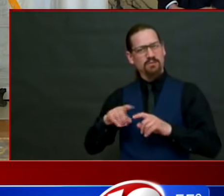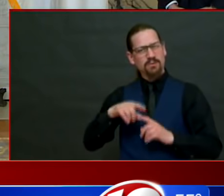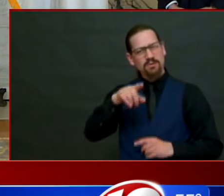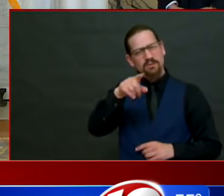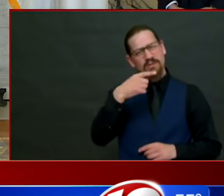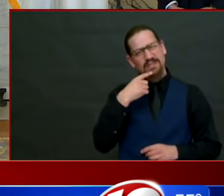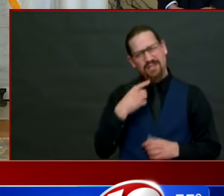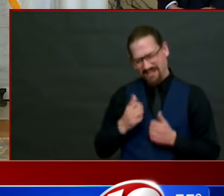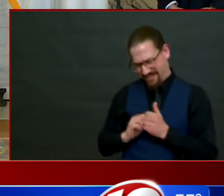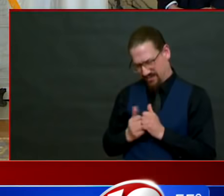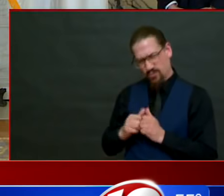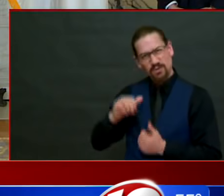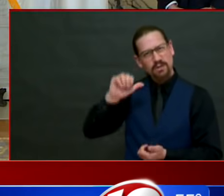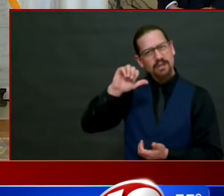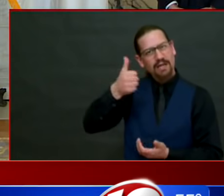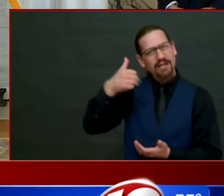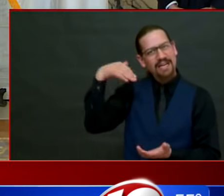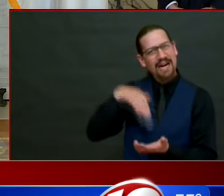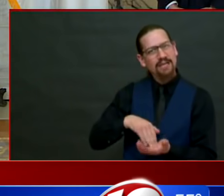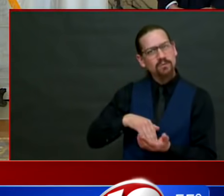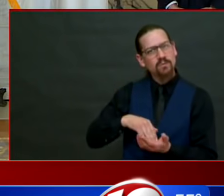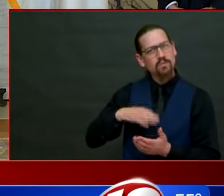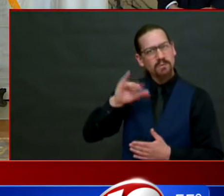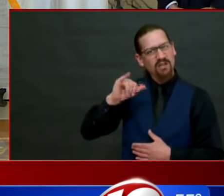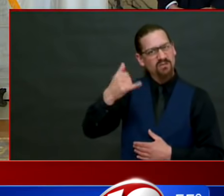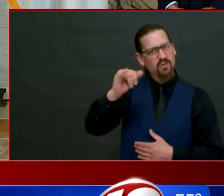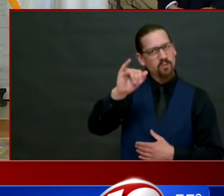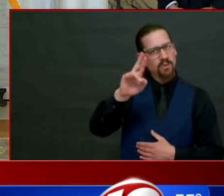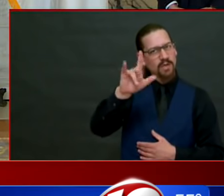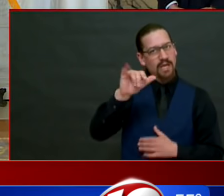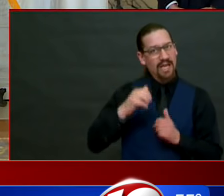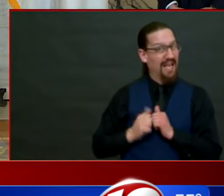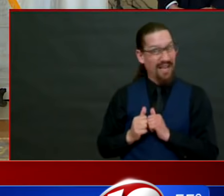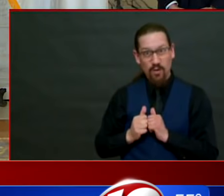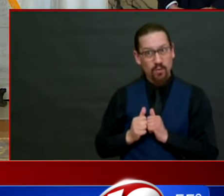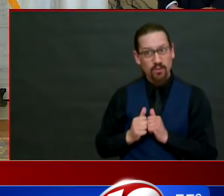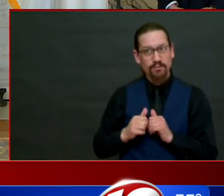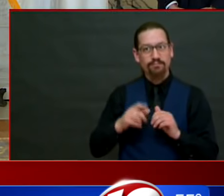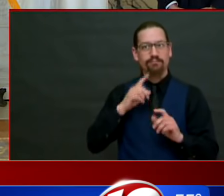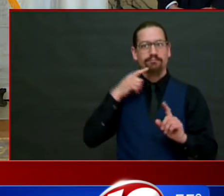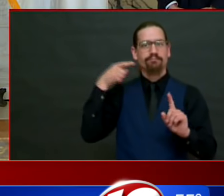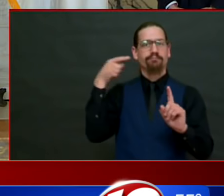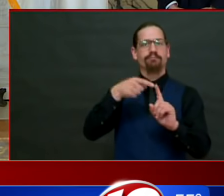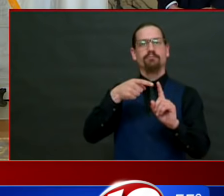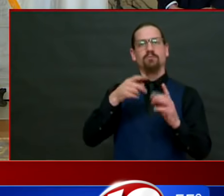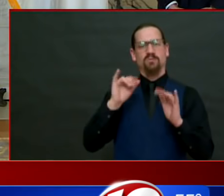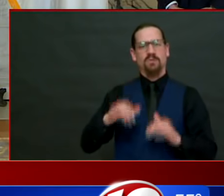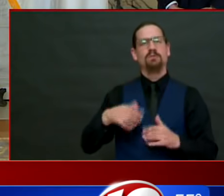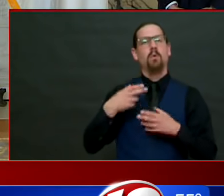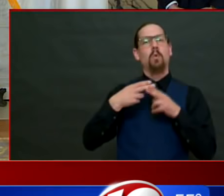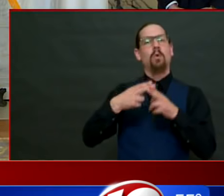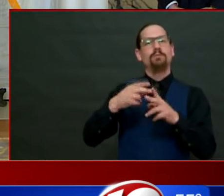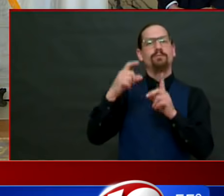IT IS BROKEN DOWN INTO PARTS. THE FIRST PART, WE NEED TO